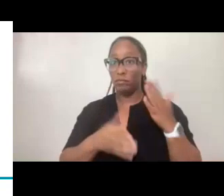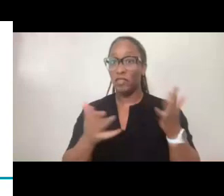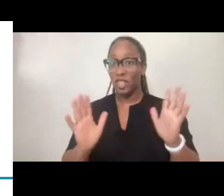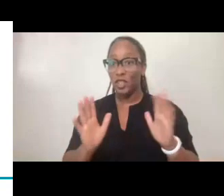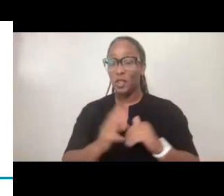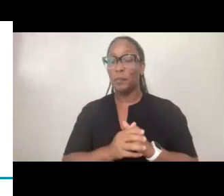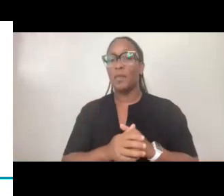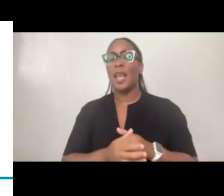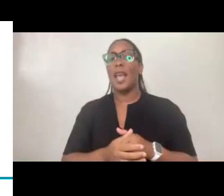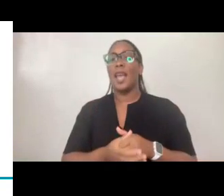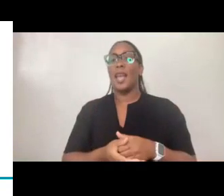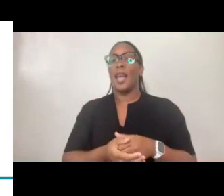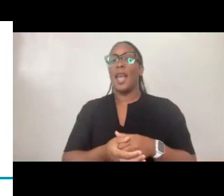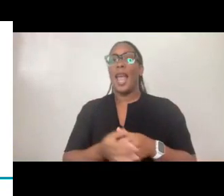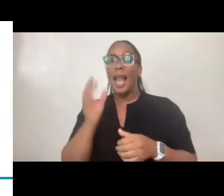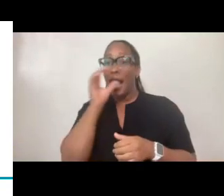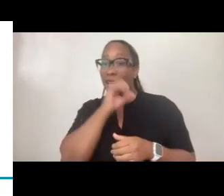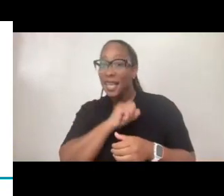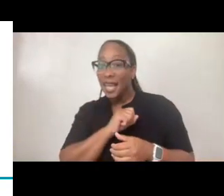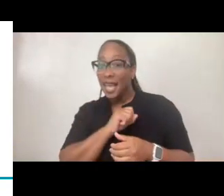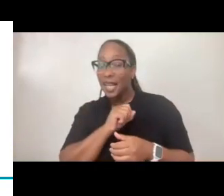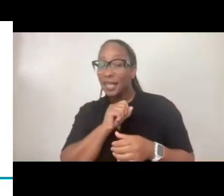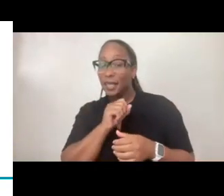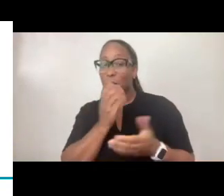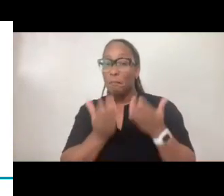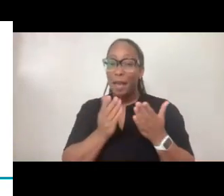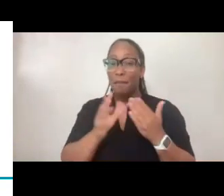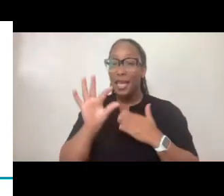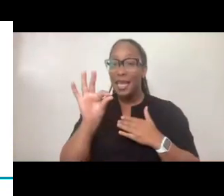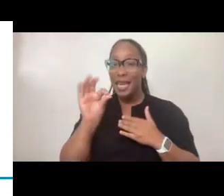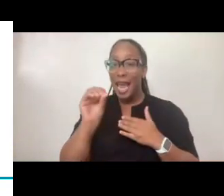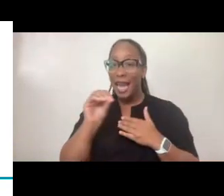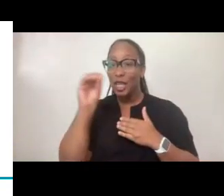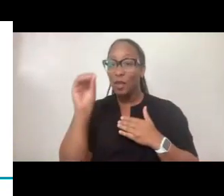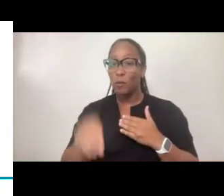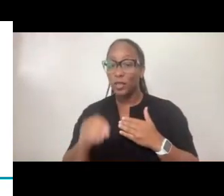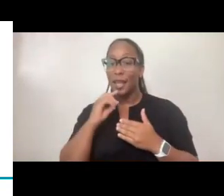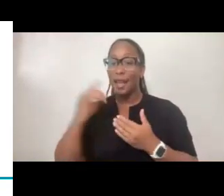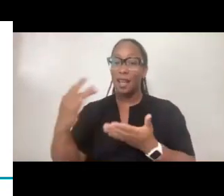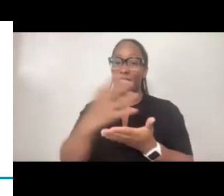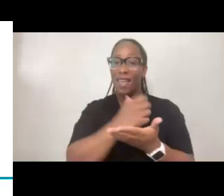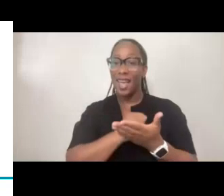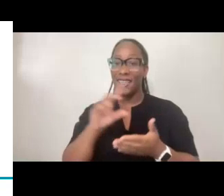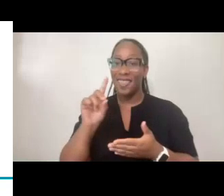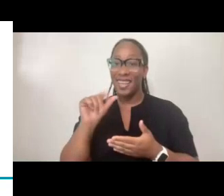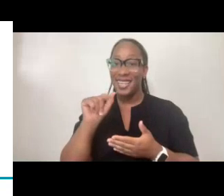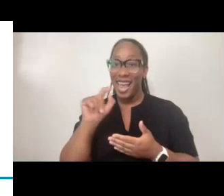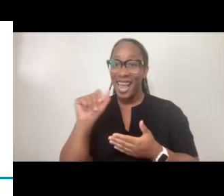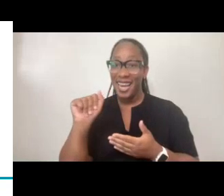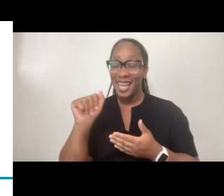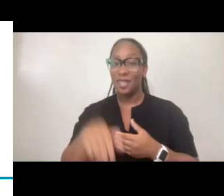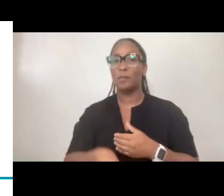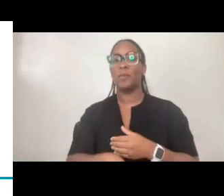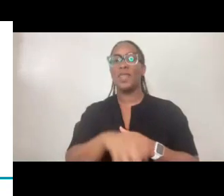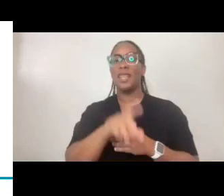and once we have. I guess I'm looking at maybe 90% of the data in Divya and Kaley will be working